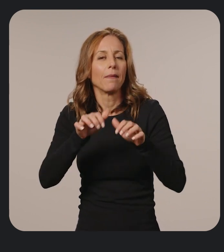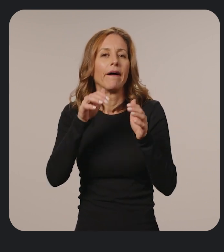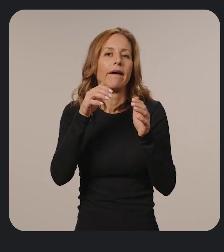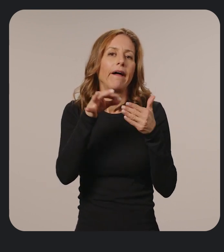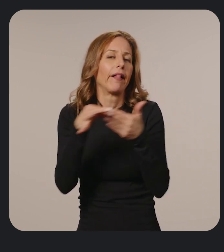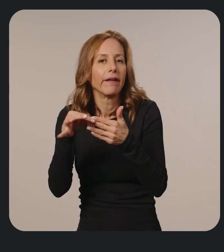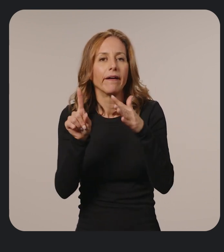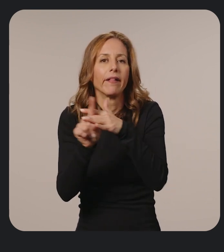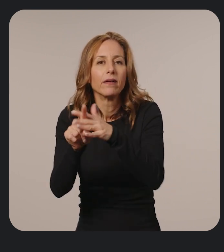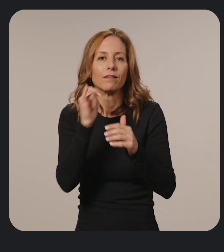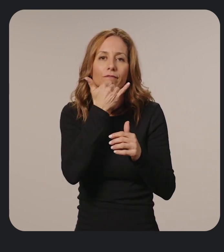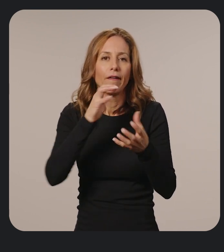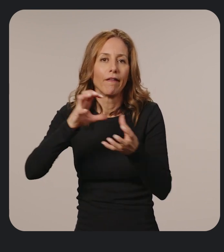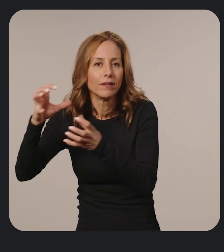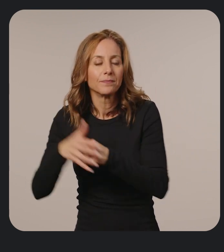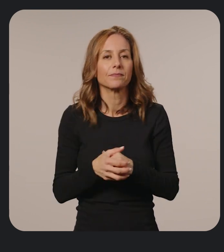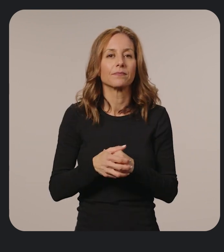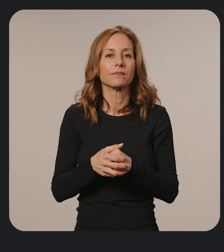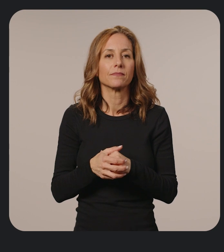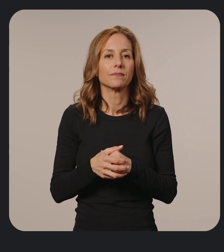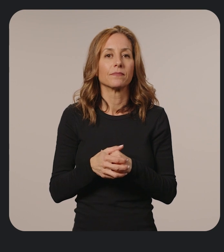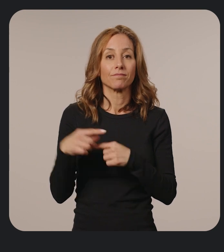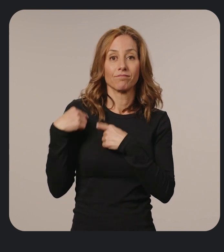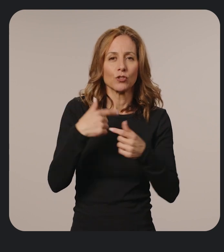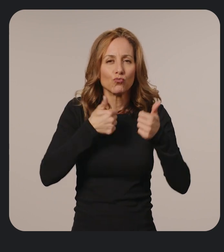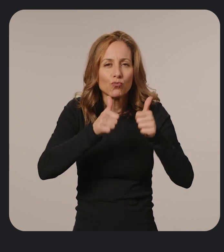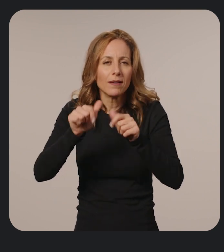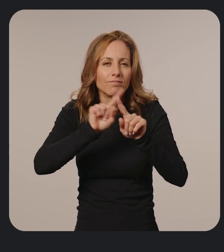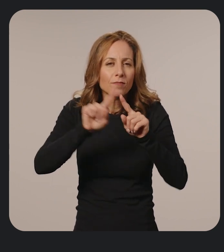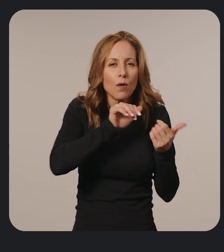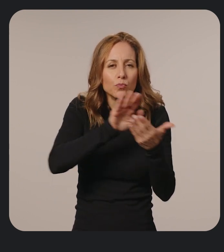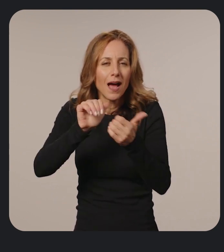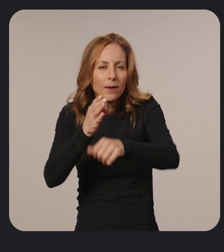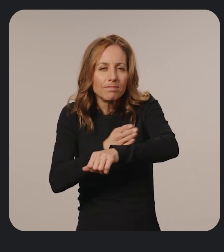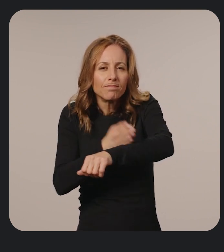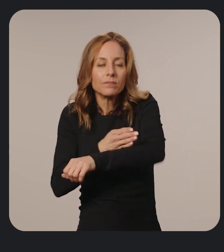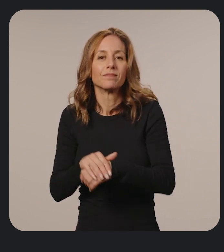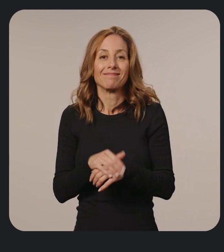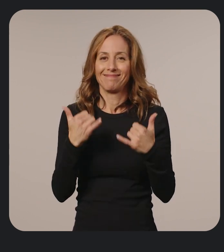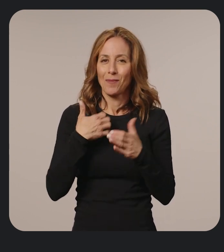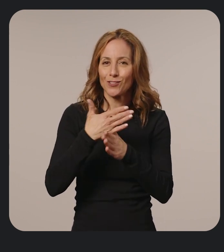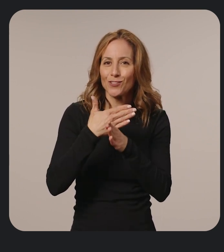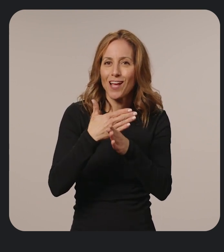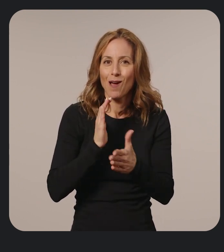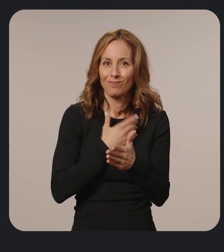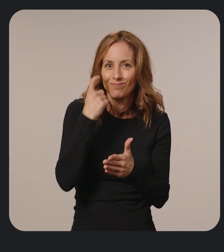and thus wasn't strongly typed and could lead to runtime errors. Since then, we've tried a number of approaches